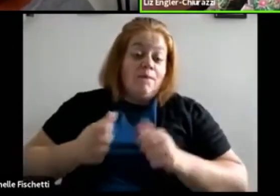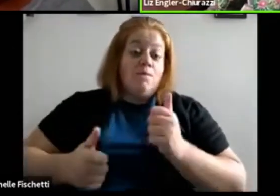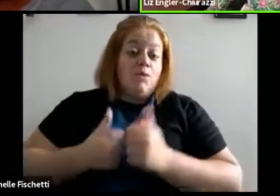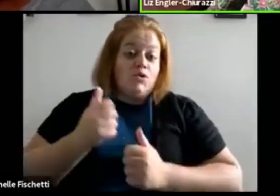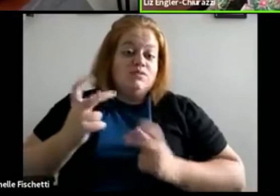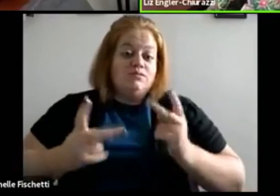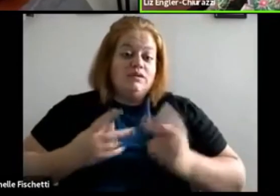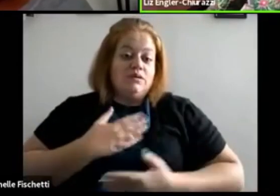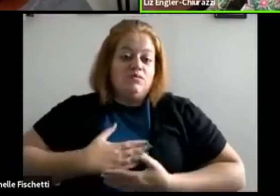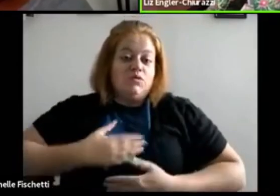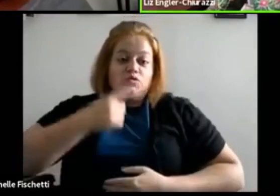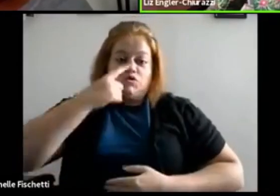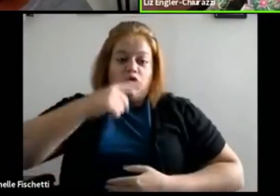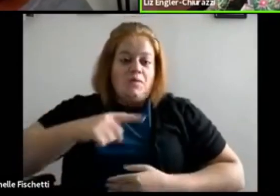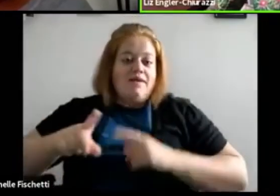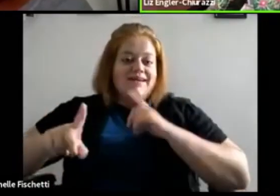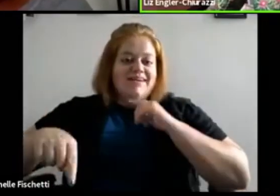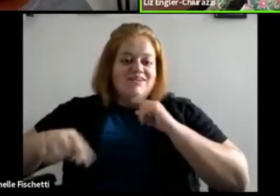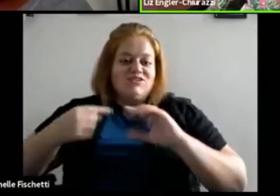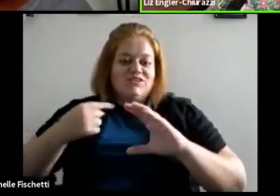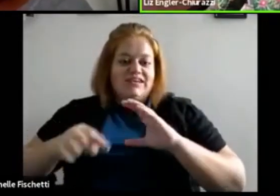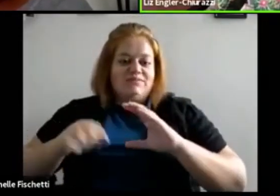an email from somebody interested in their work and would be happy to talk